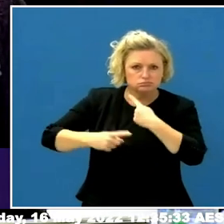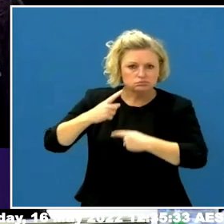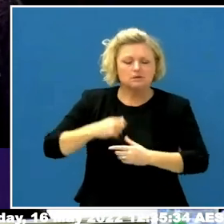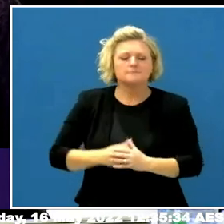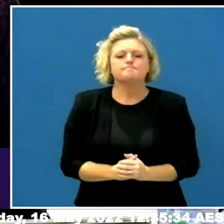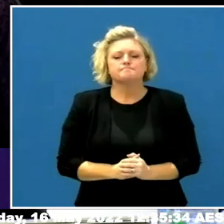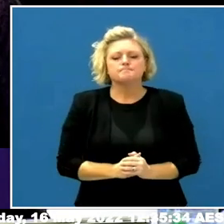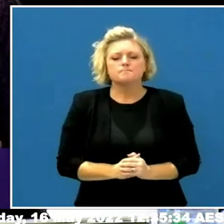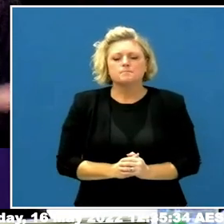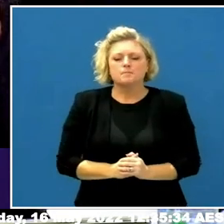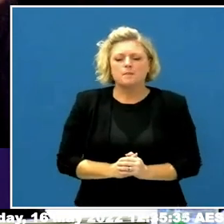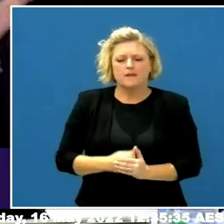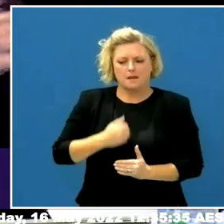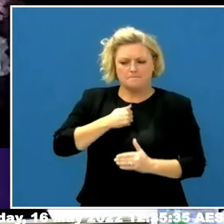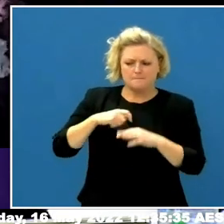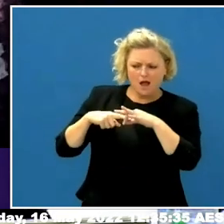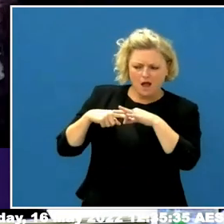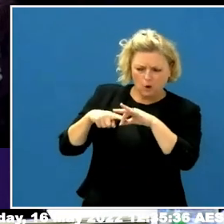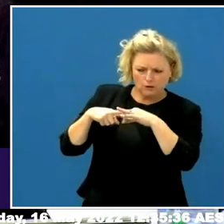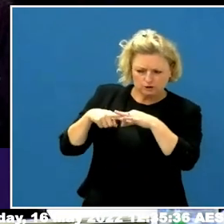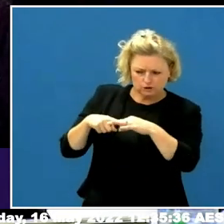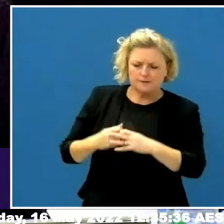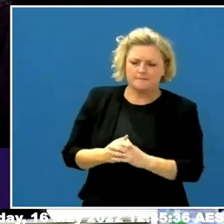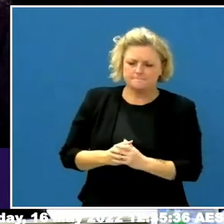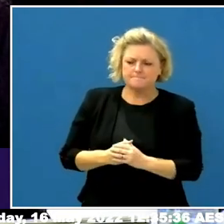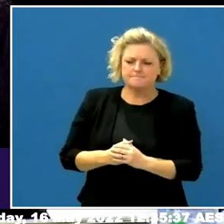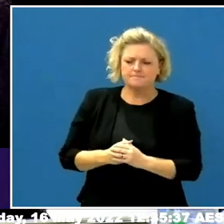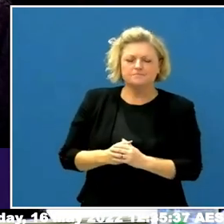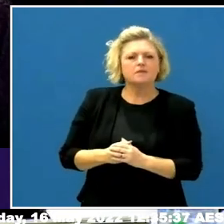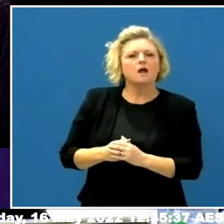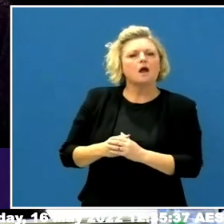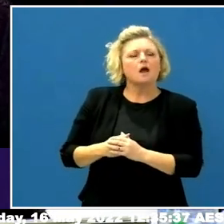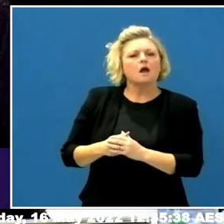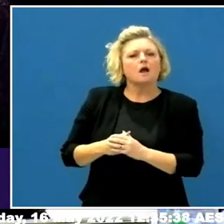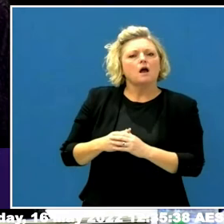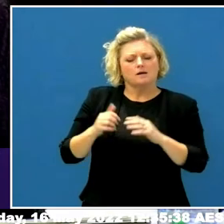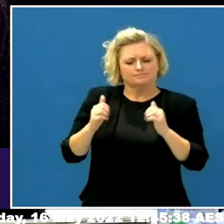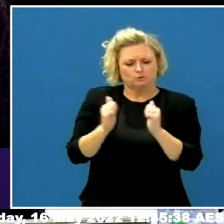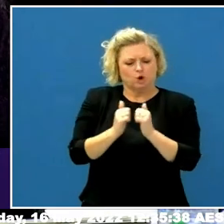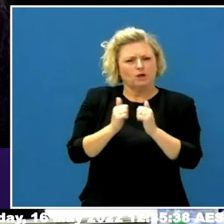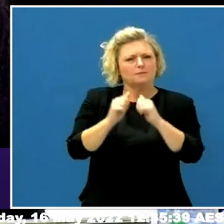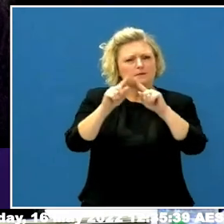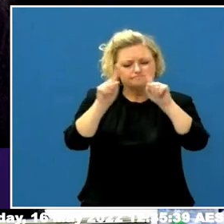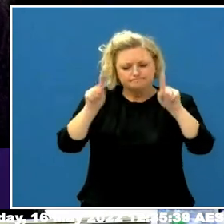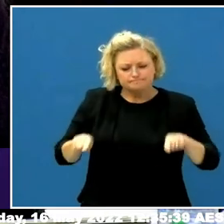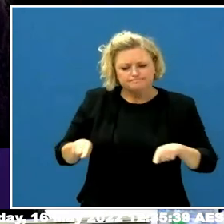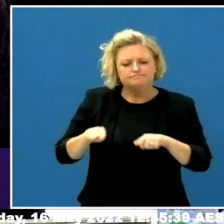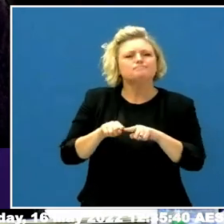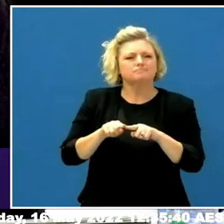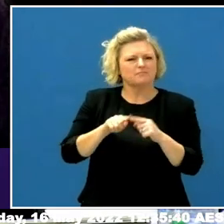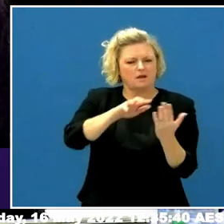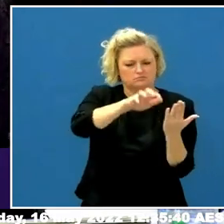When we were referring earlier to the document on page 9 of 12, it talked about